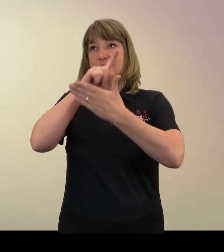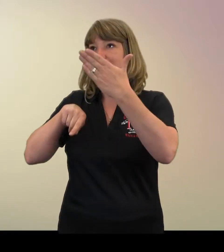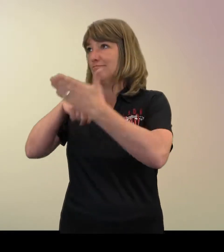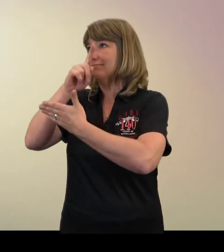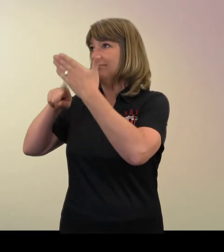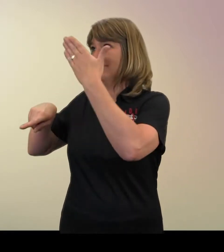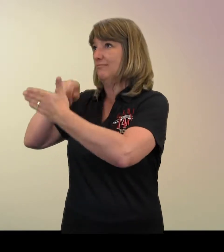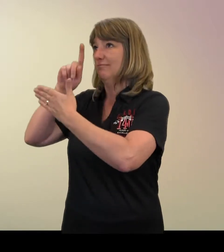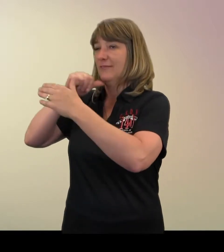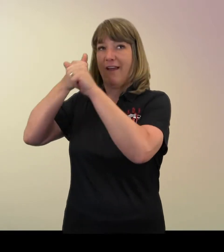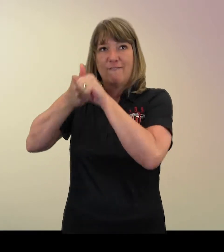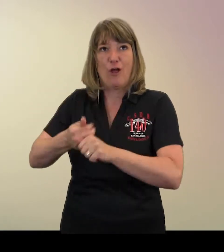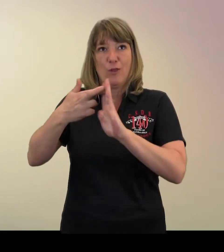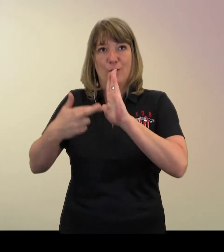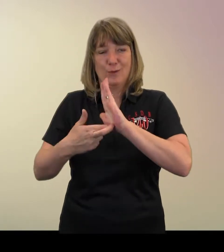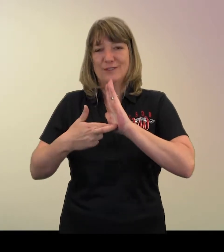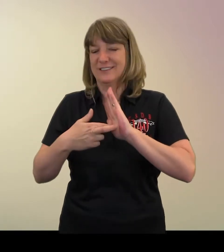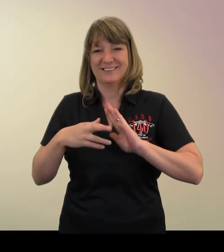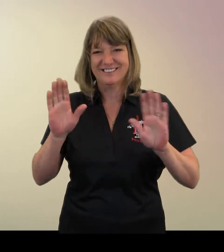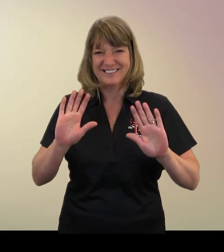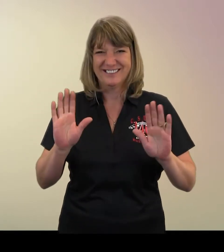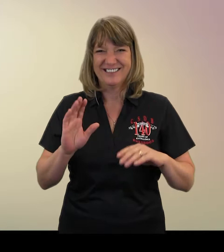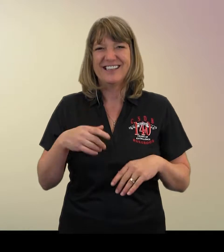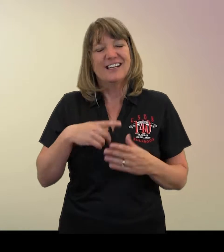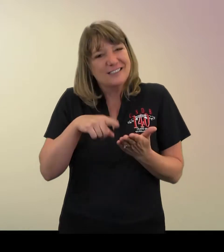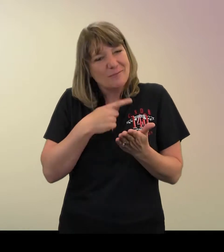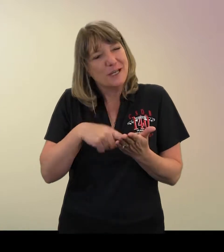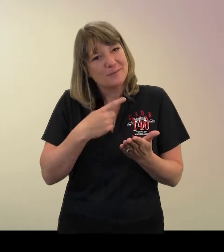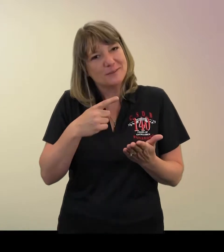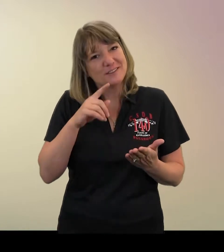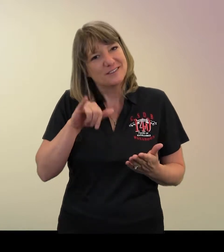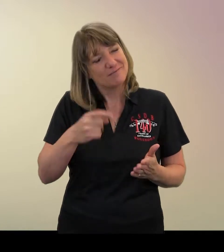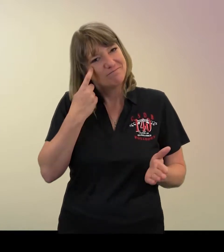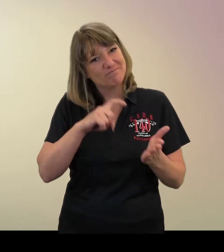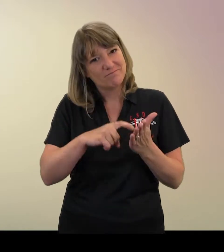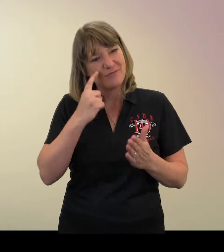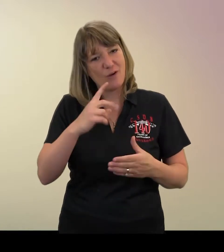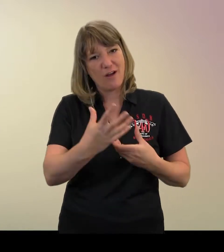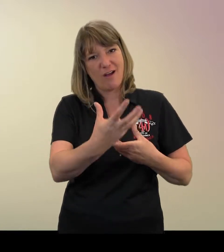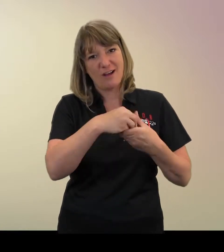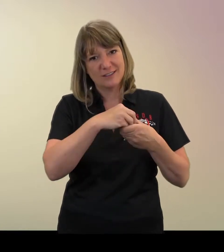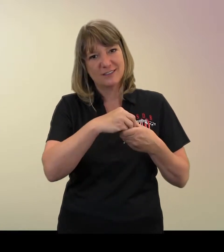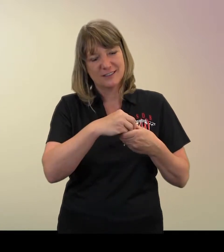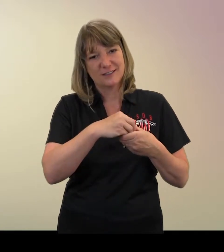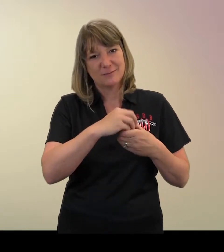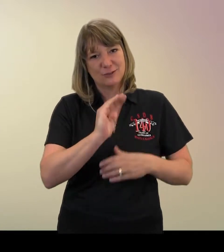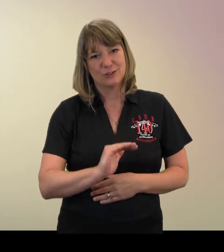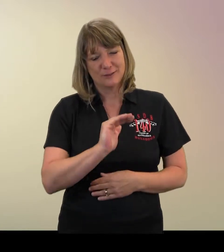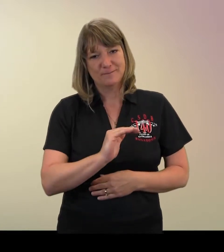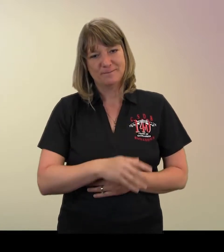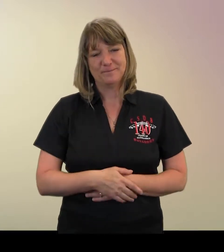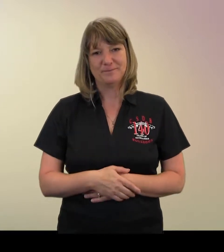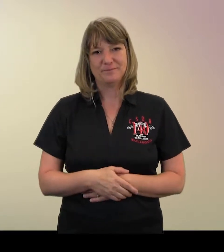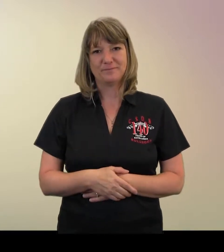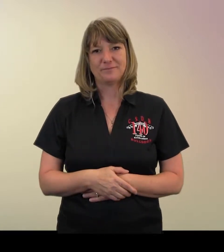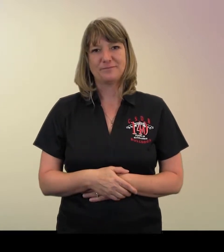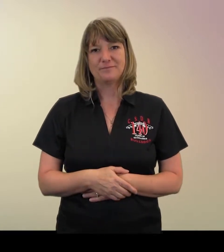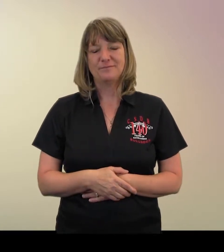in class, who are not following the rules. [Laugh] Sometimes, this is something, that we see in children with autism.